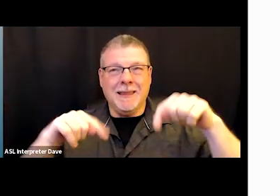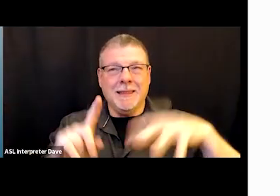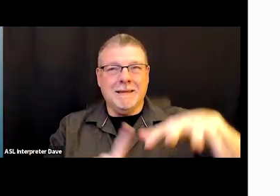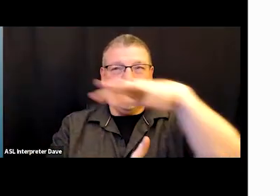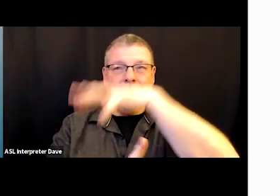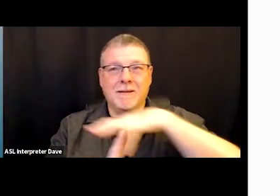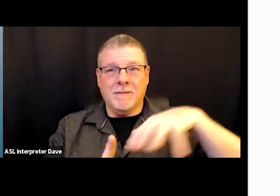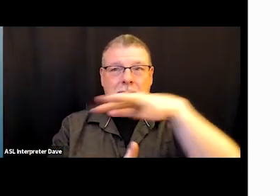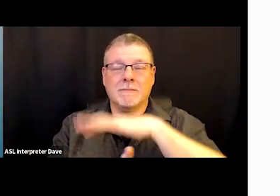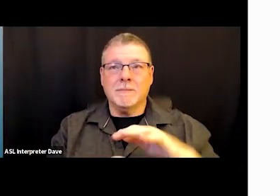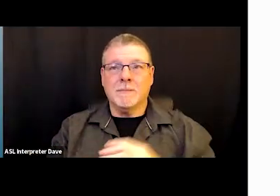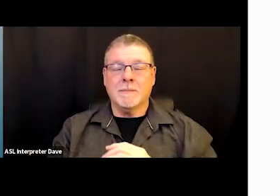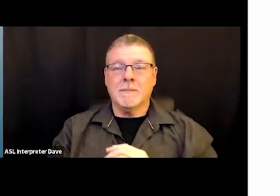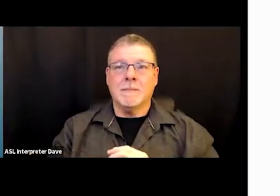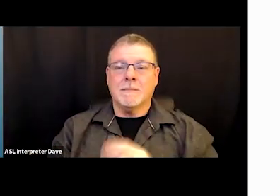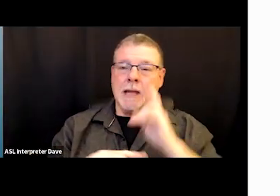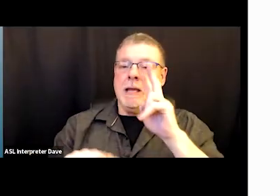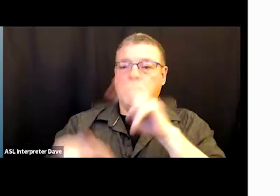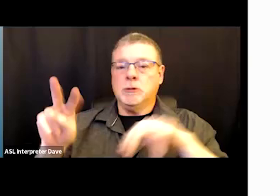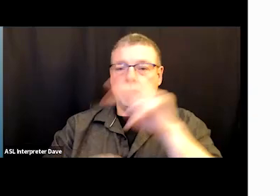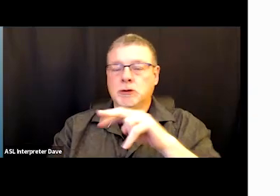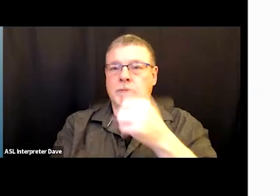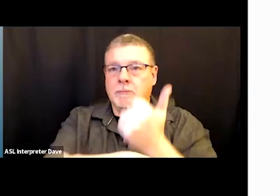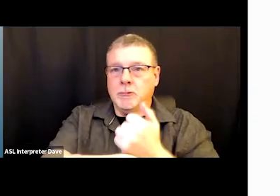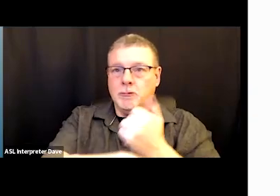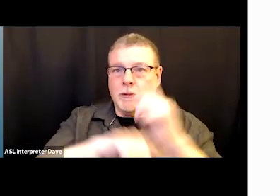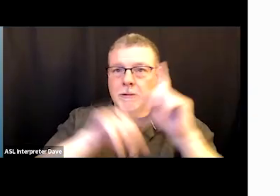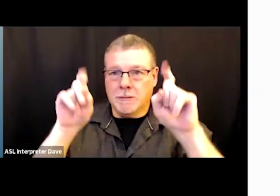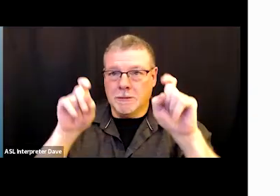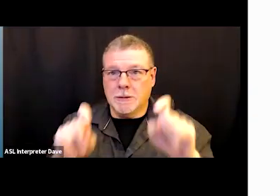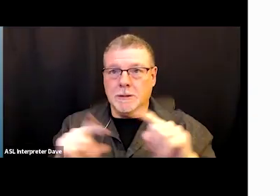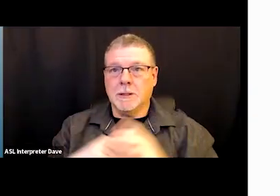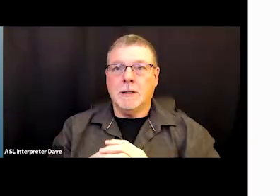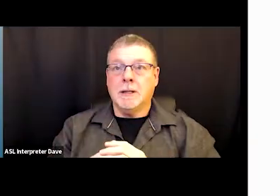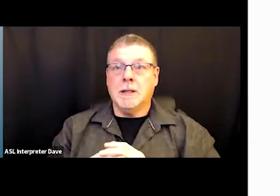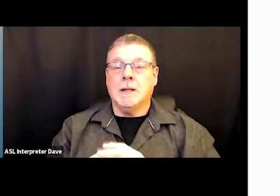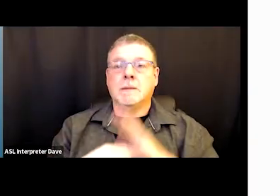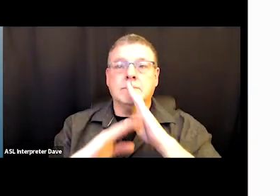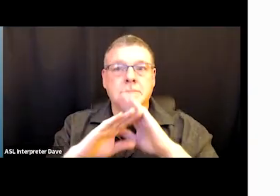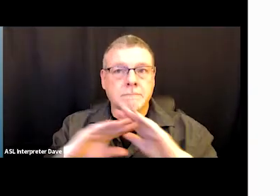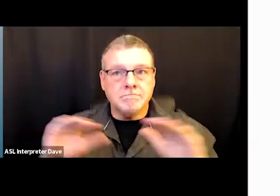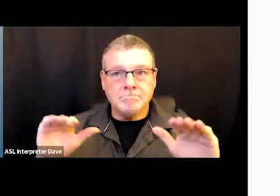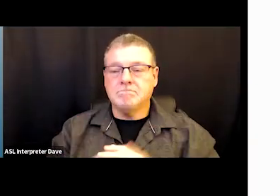of observed drug test. What we would see is a participant who becomes still or unresponsive.